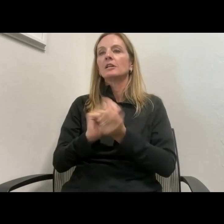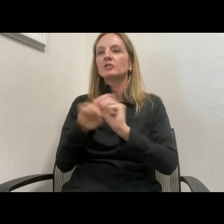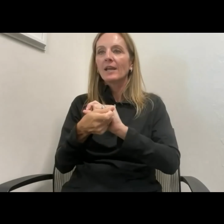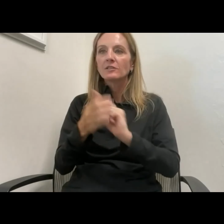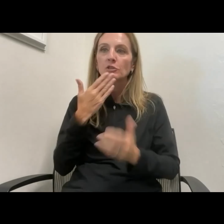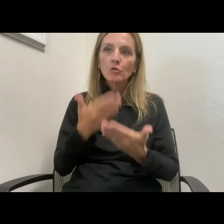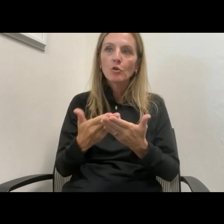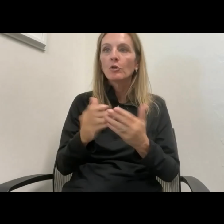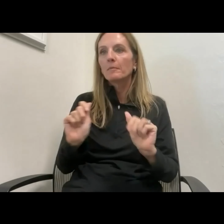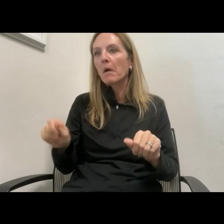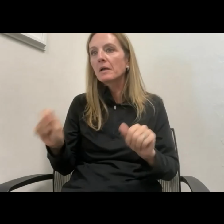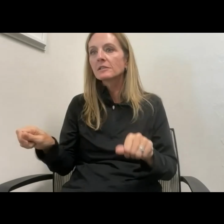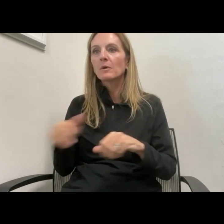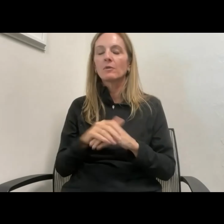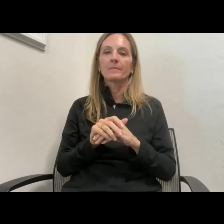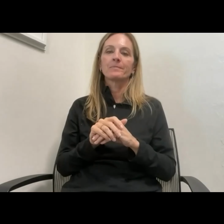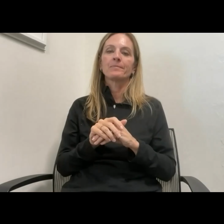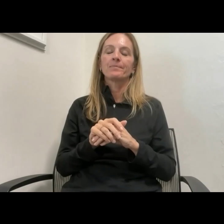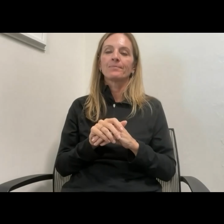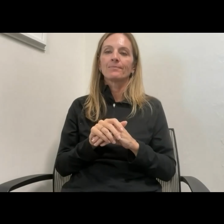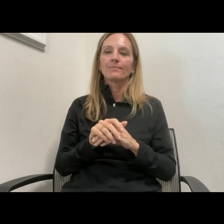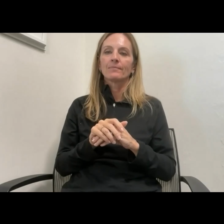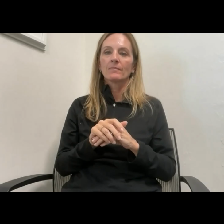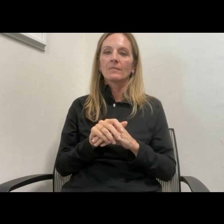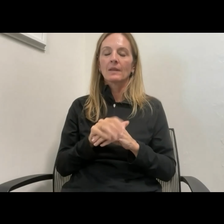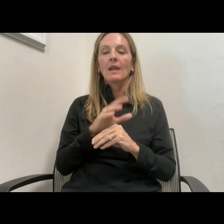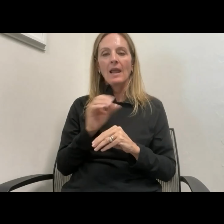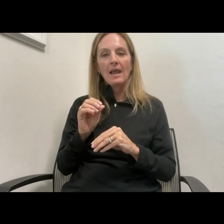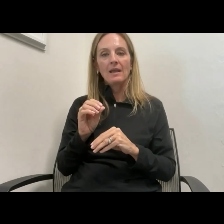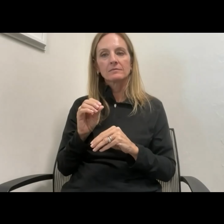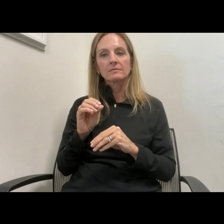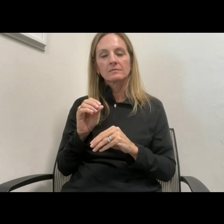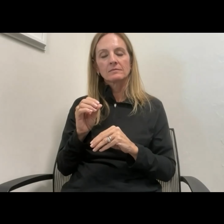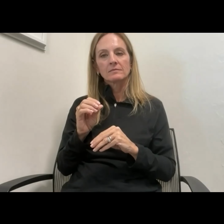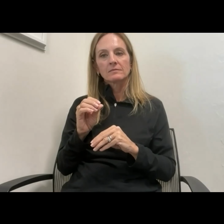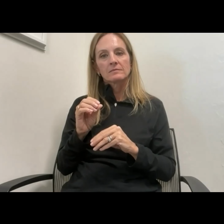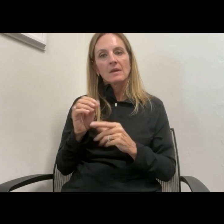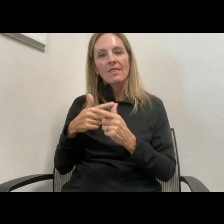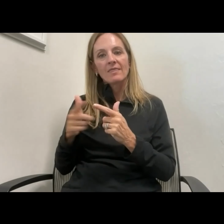and that you know we harness that goodness and all the different things we do with our people.